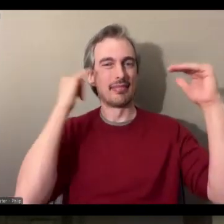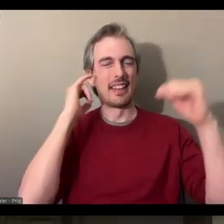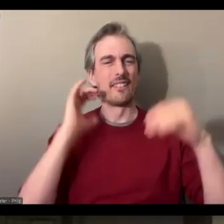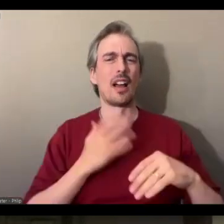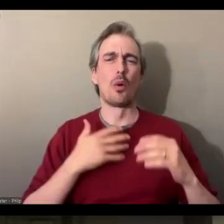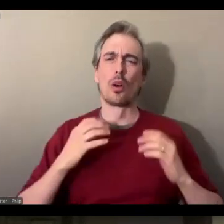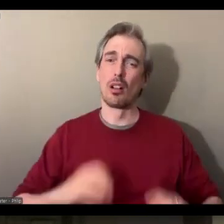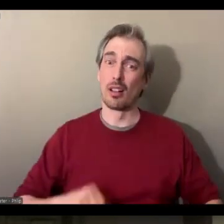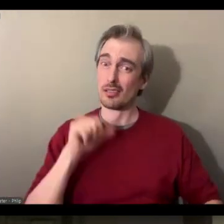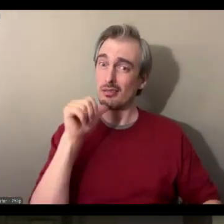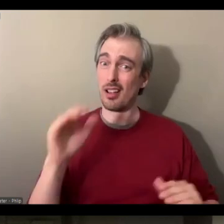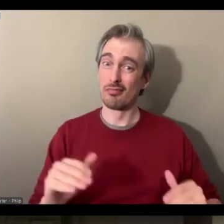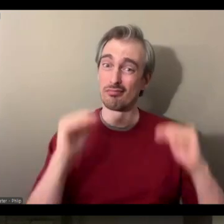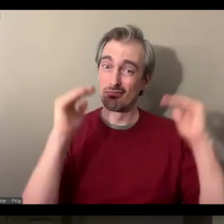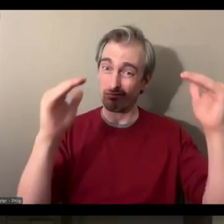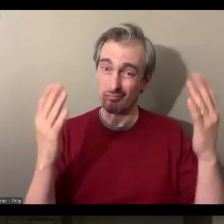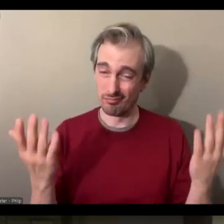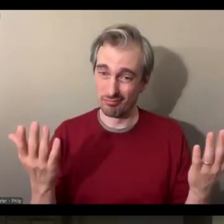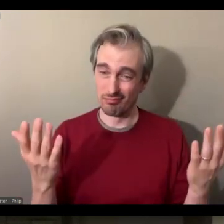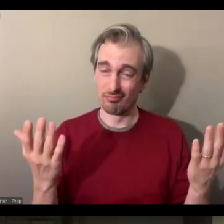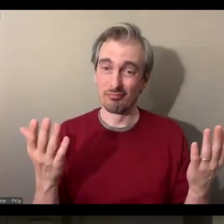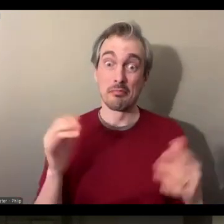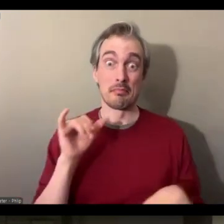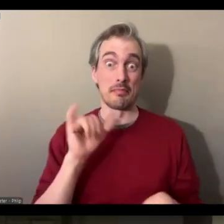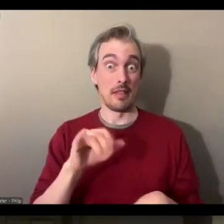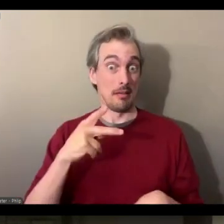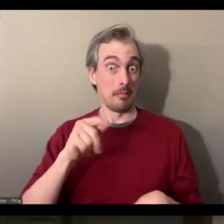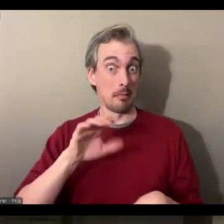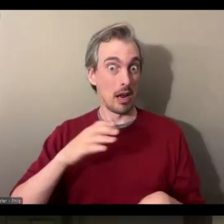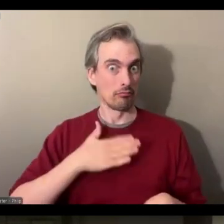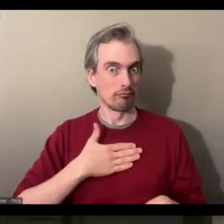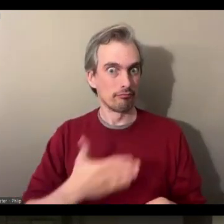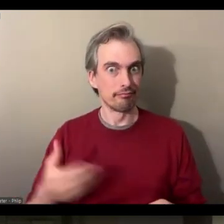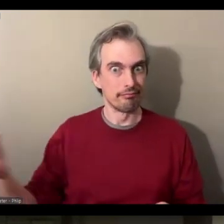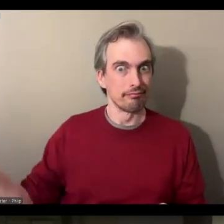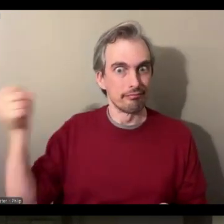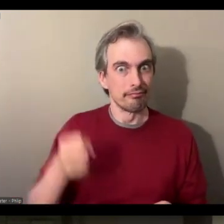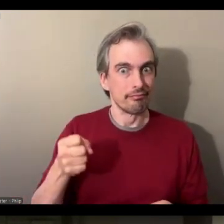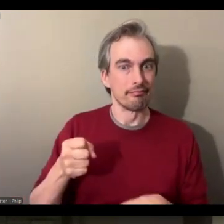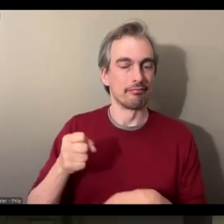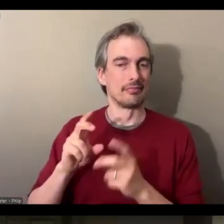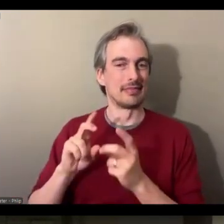for that reason. And we're really lucky that Equal Entry was involved in this project for that reason